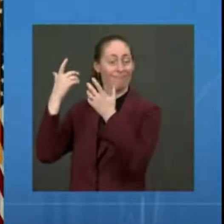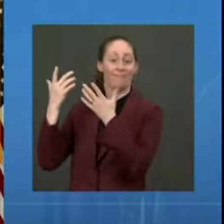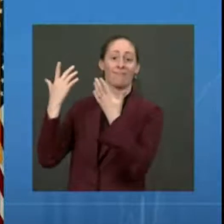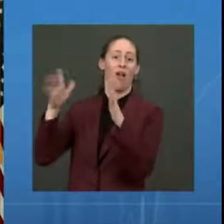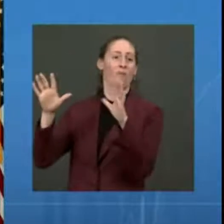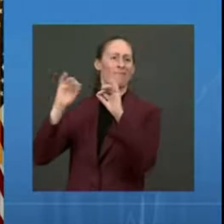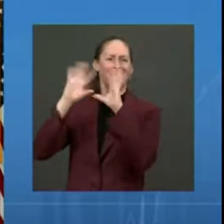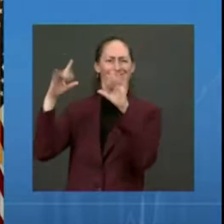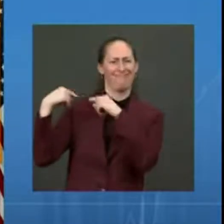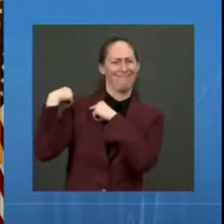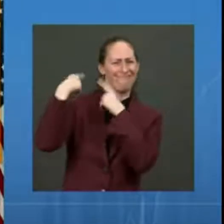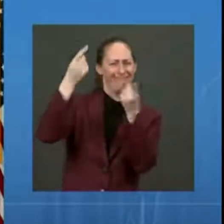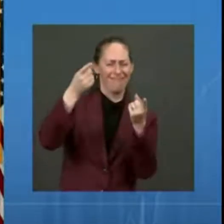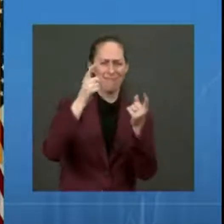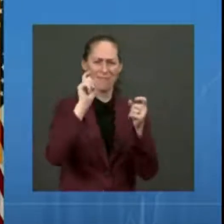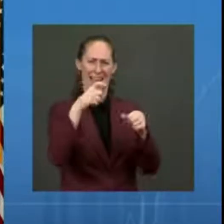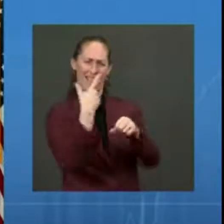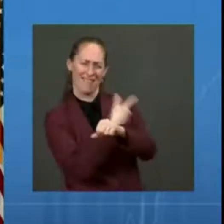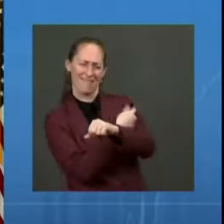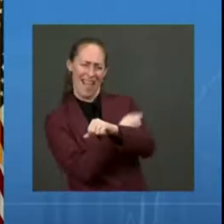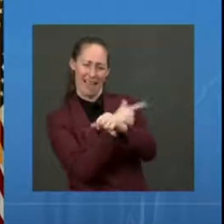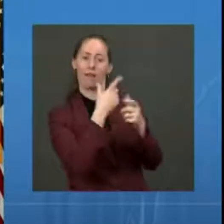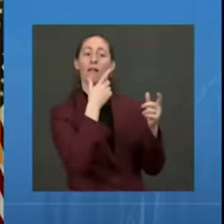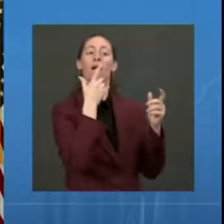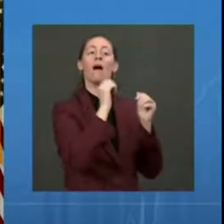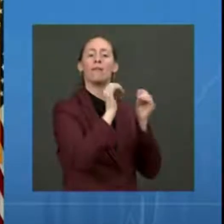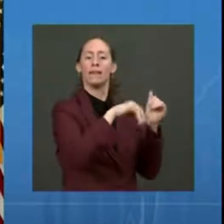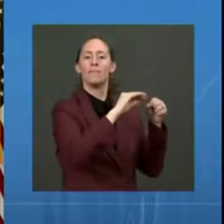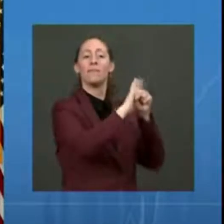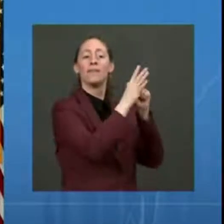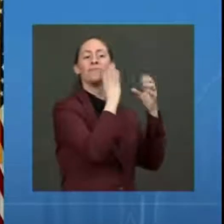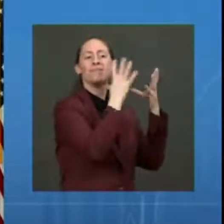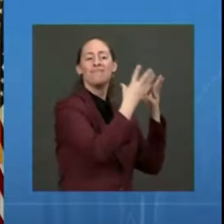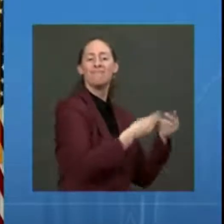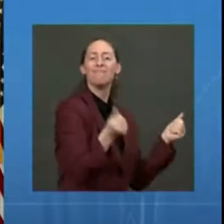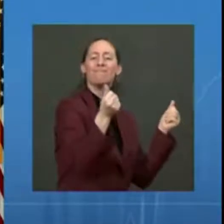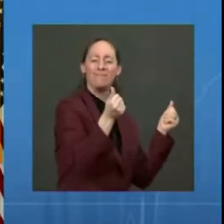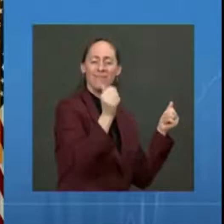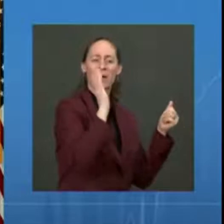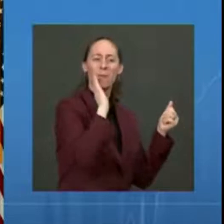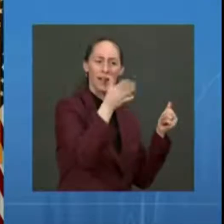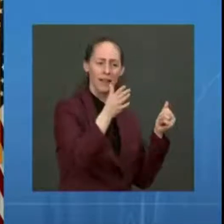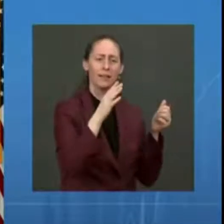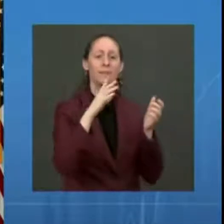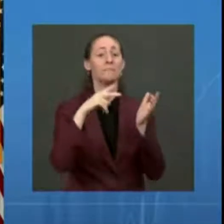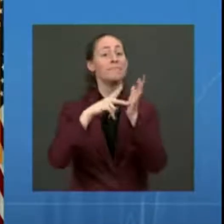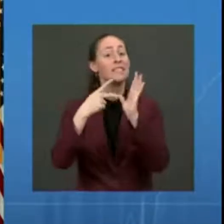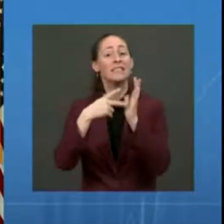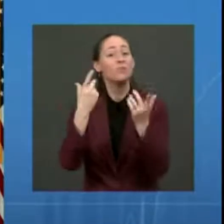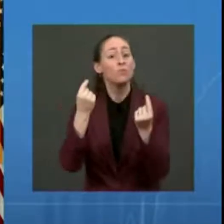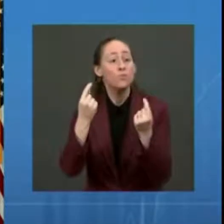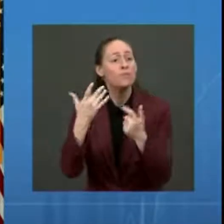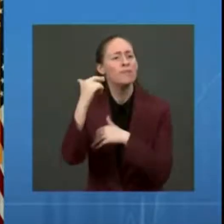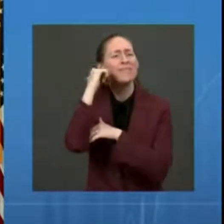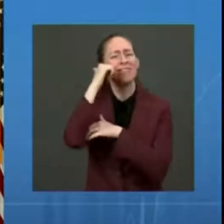GOOD MORNING THANKS FOR JOINING US. FROM THE BEGINNING OF THIS ADMINISTRATION THE PRESIDENT HAS BEEN CLEAR THAT VACCINES